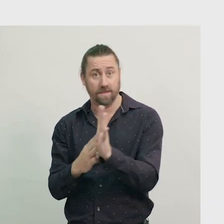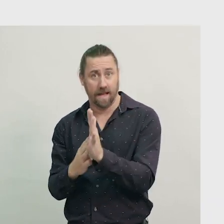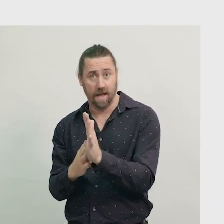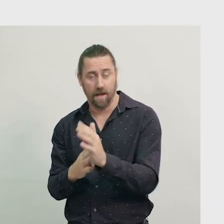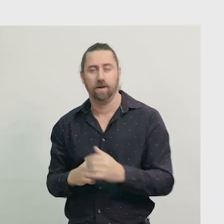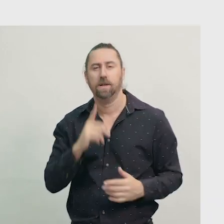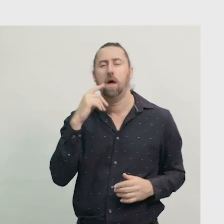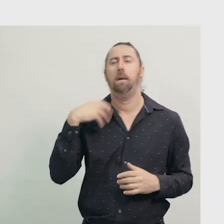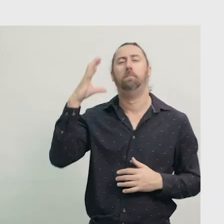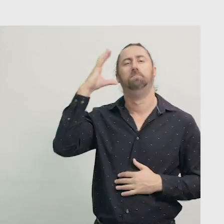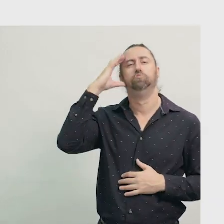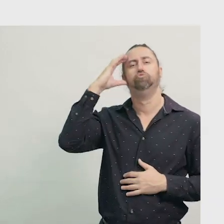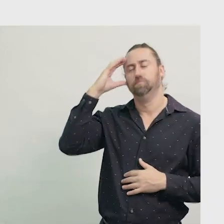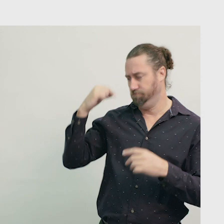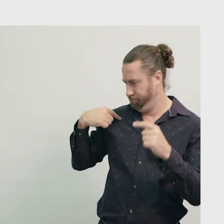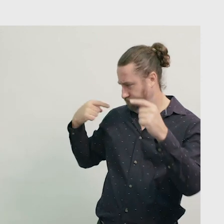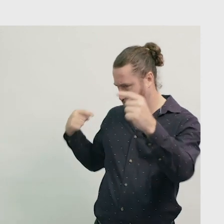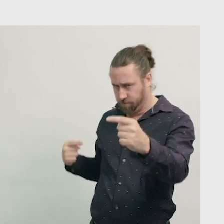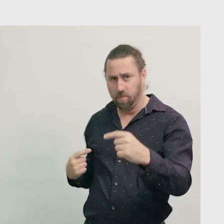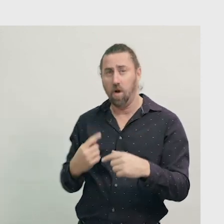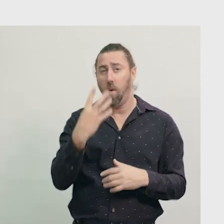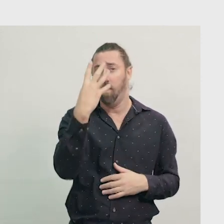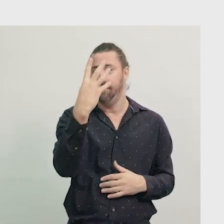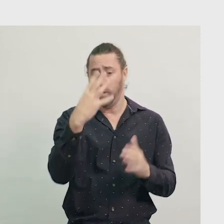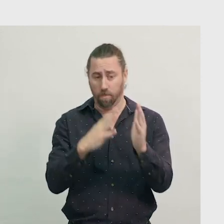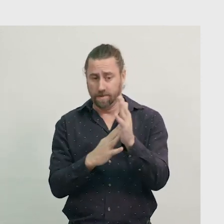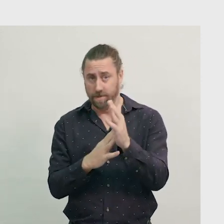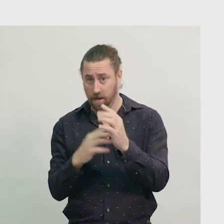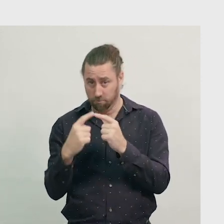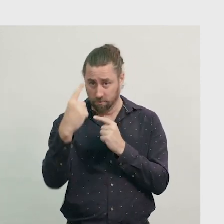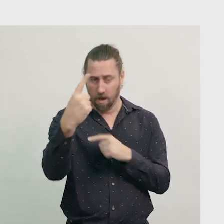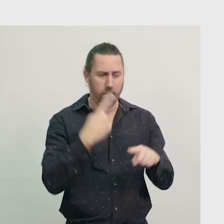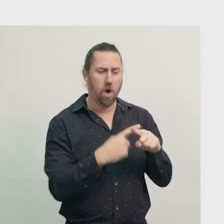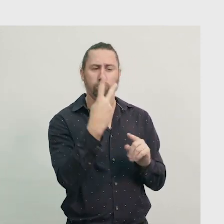I measured my bedroom, and found that it is 4m x 2.5m.